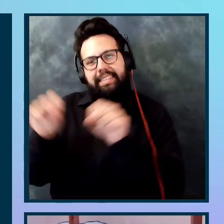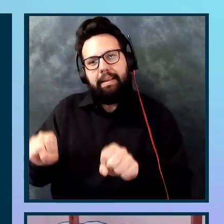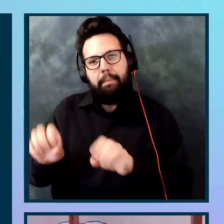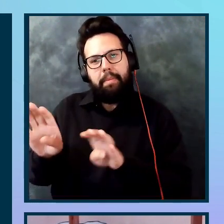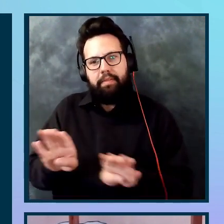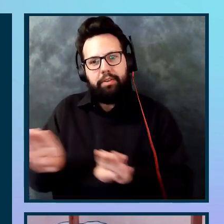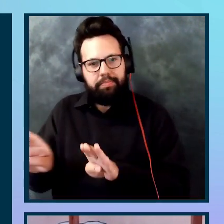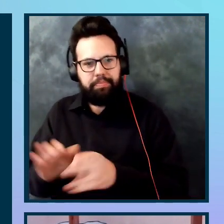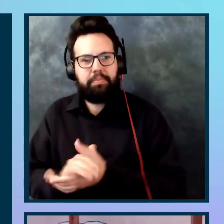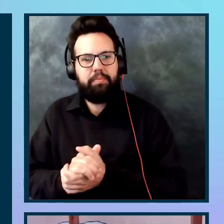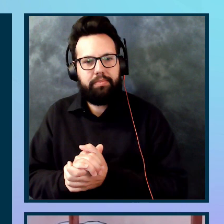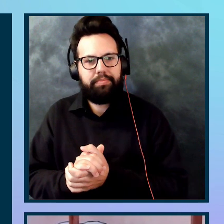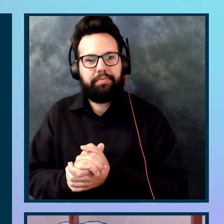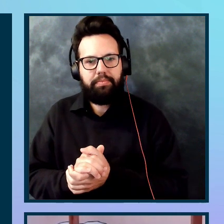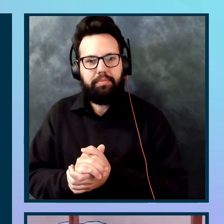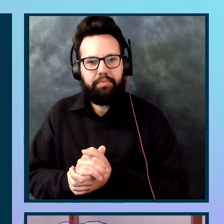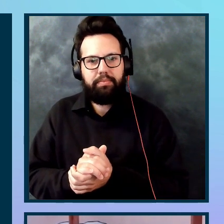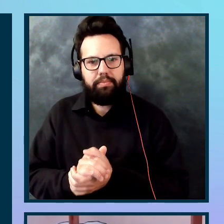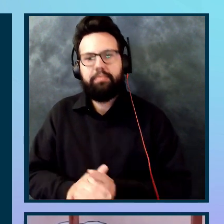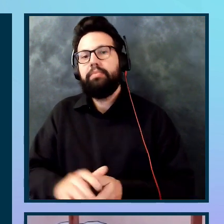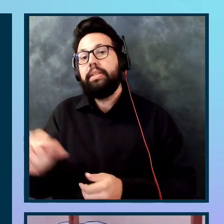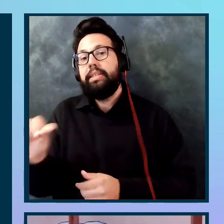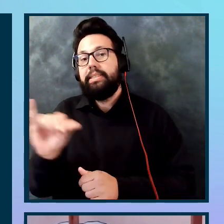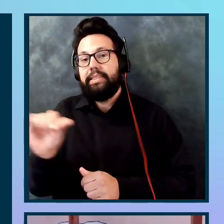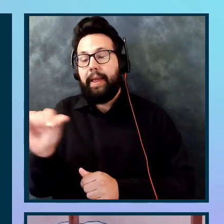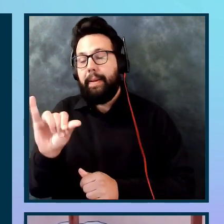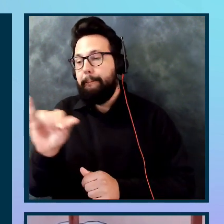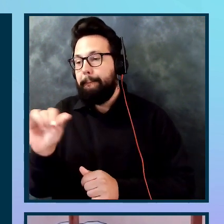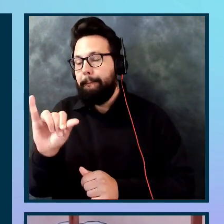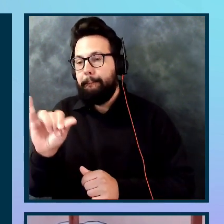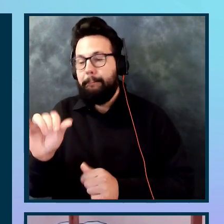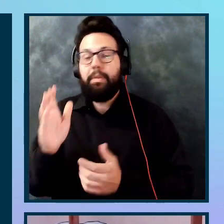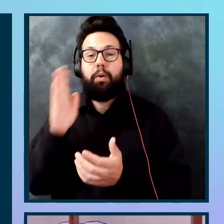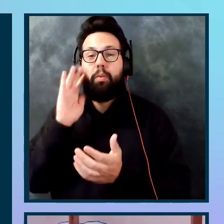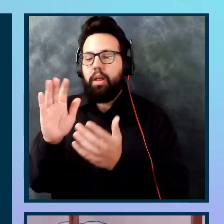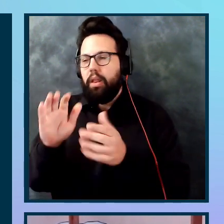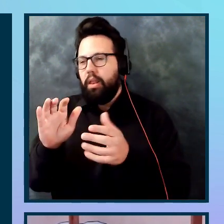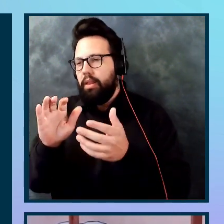and then they write down that behavior, what those expectations are, what those requirements are,